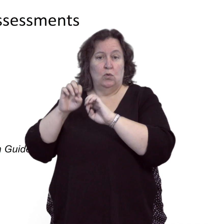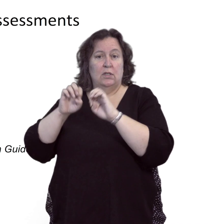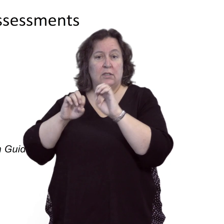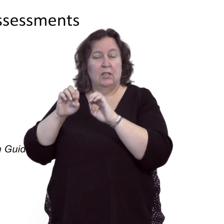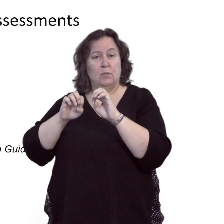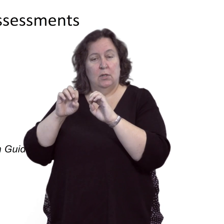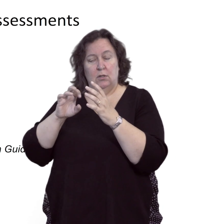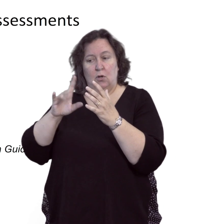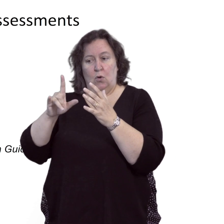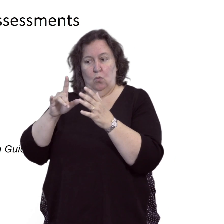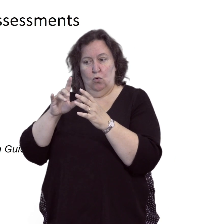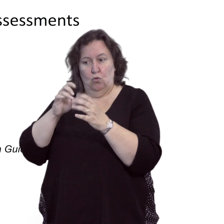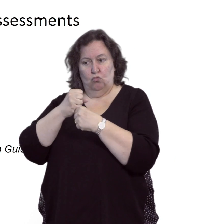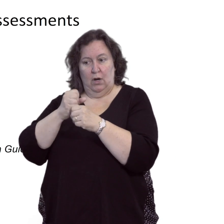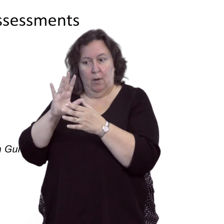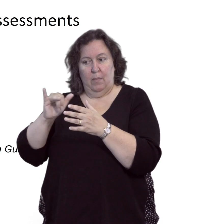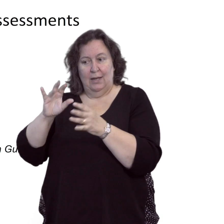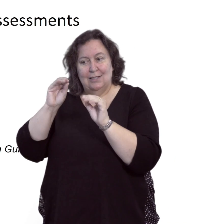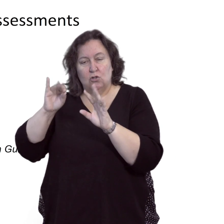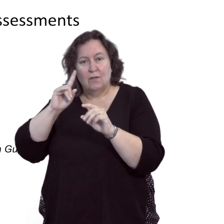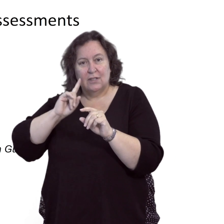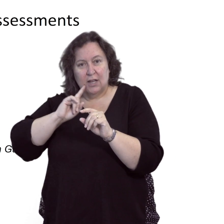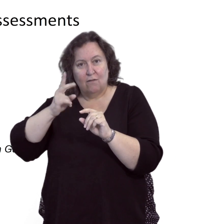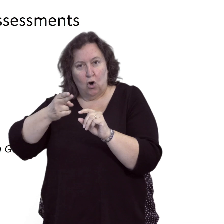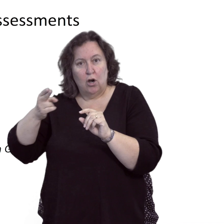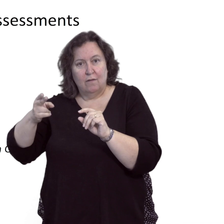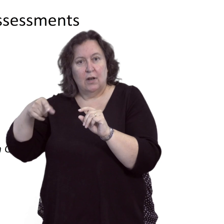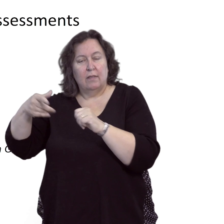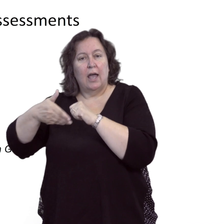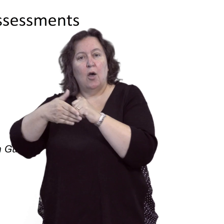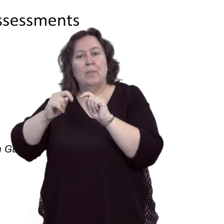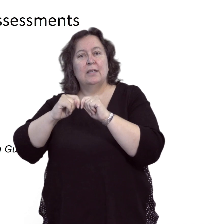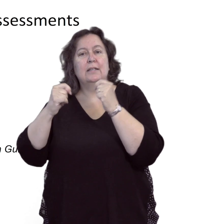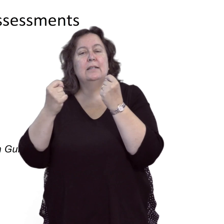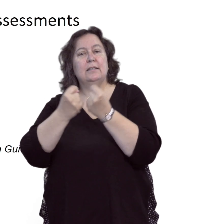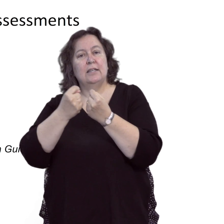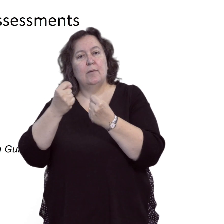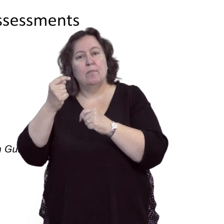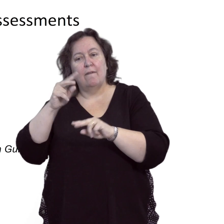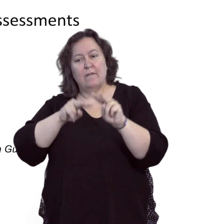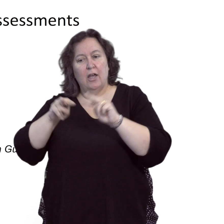to help teams evaluate the expressive and receptive language skills